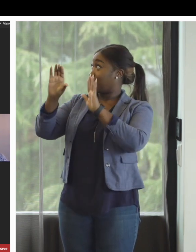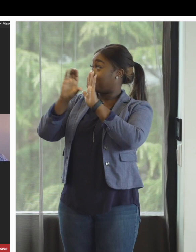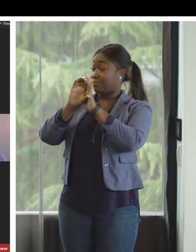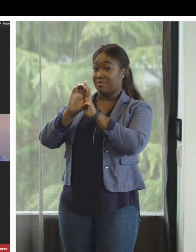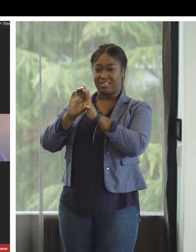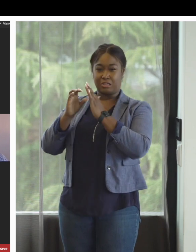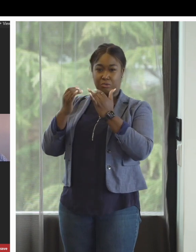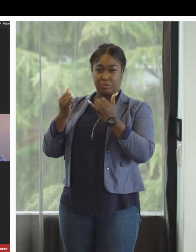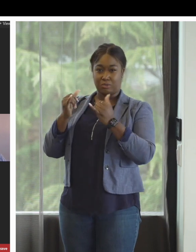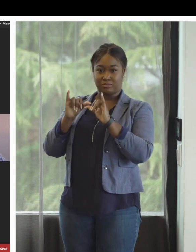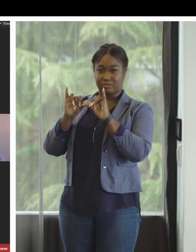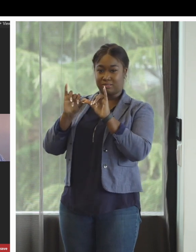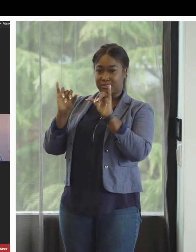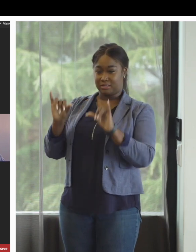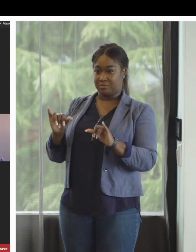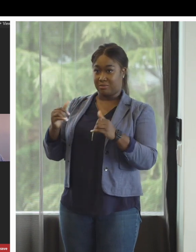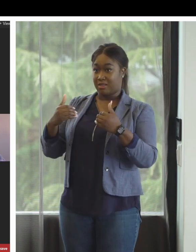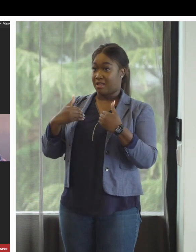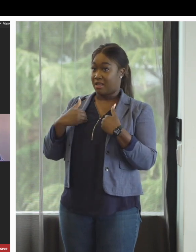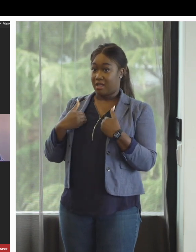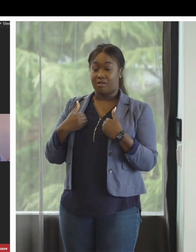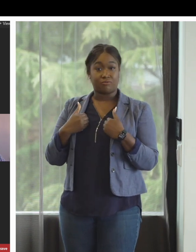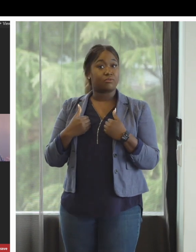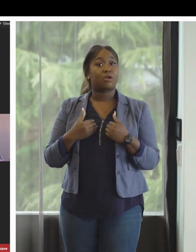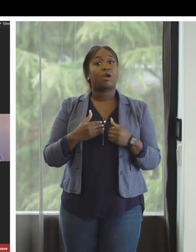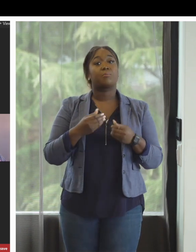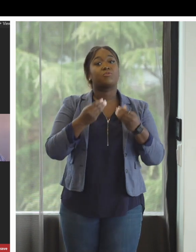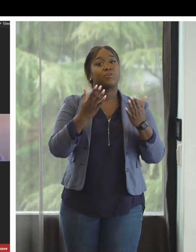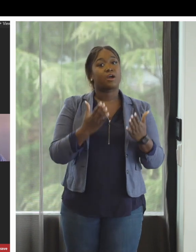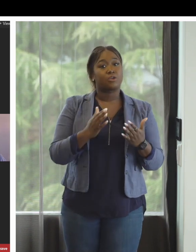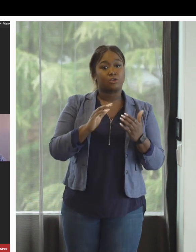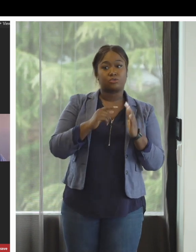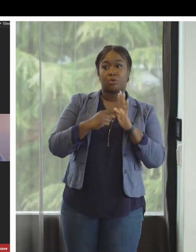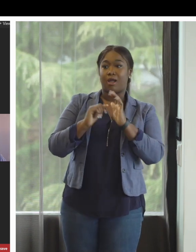time provider communities will There is a unique instance where